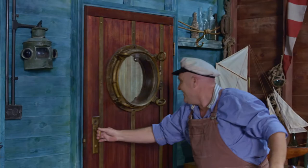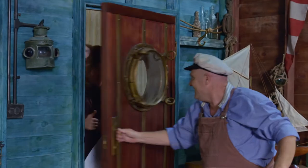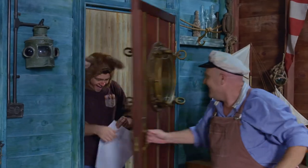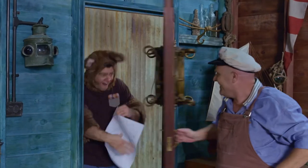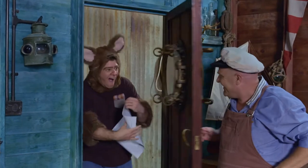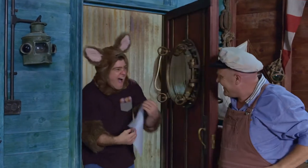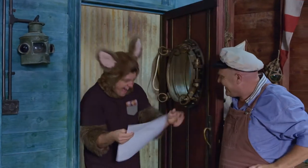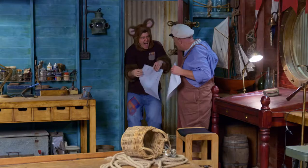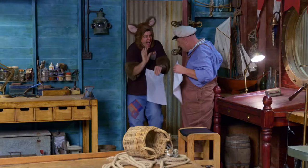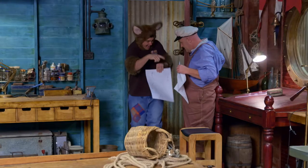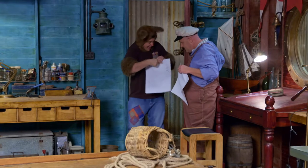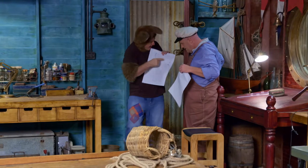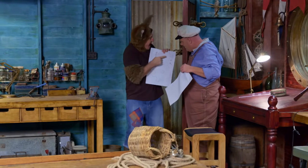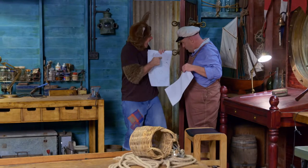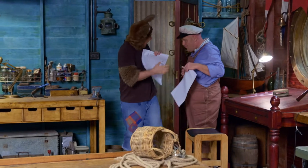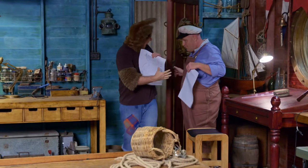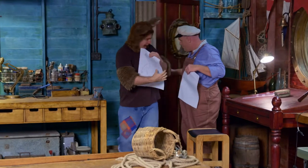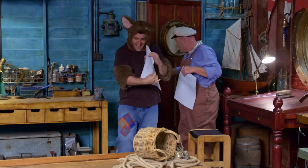In you come, Possum. Hey, Skip, look what I've got.